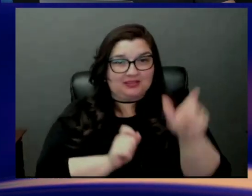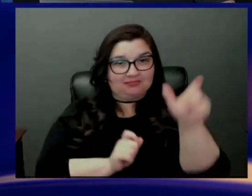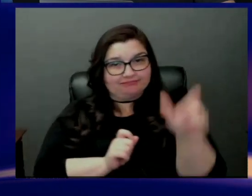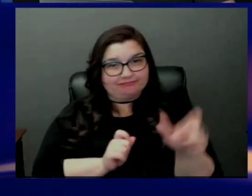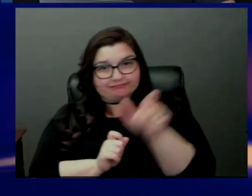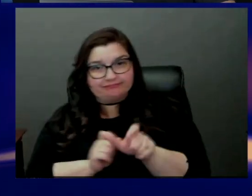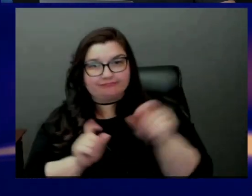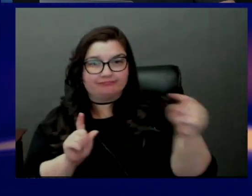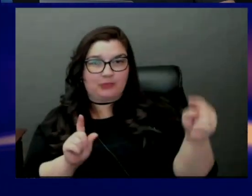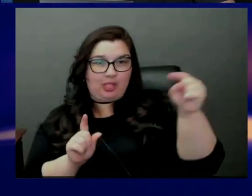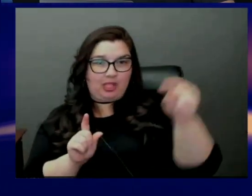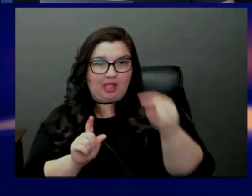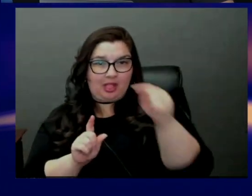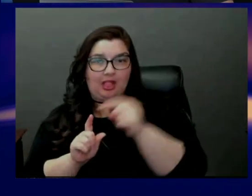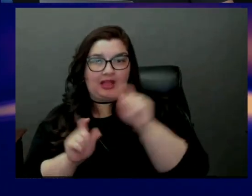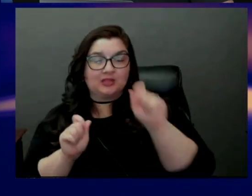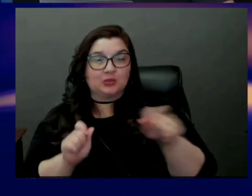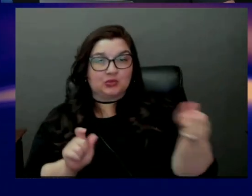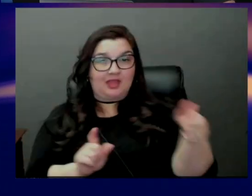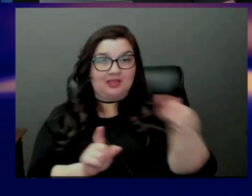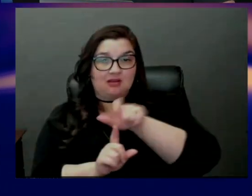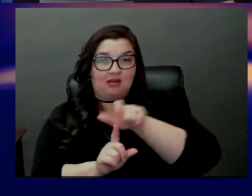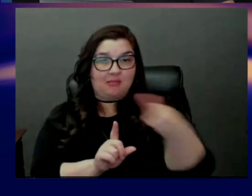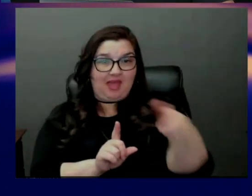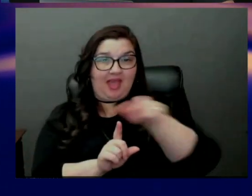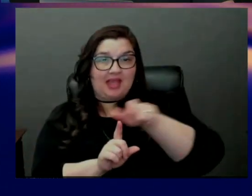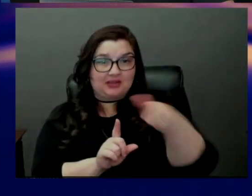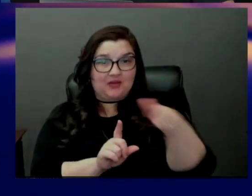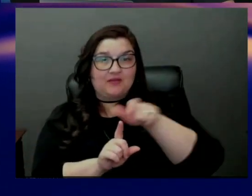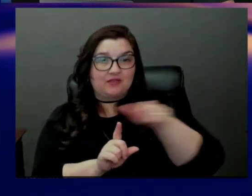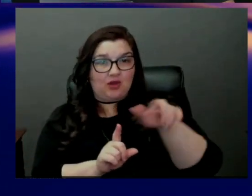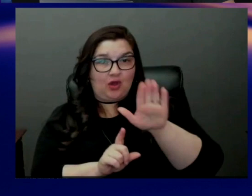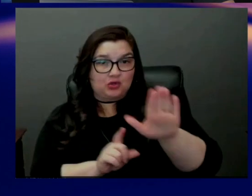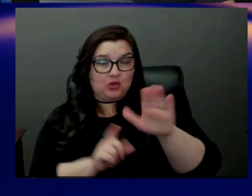And you can toggle back and forth between your Event and your Visualization.